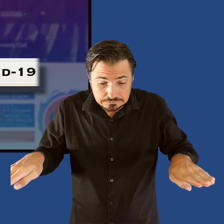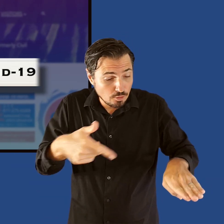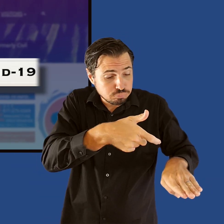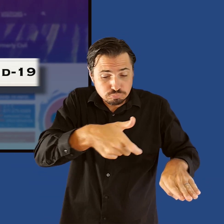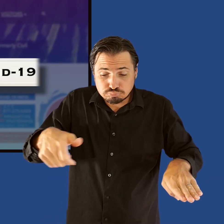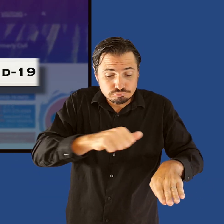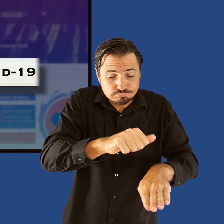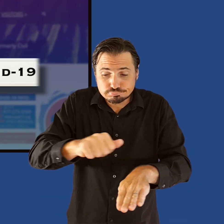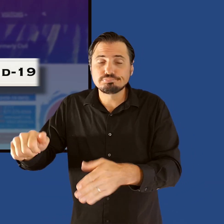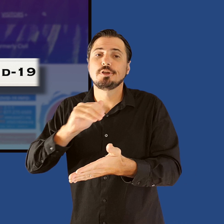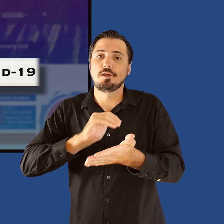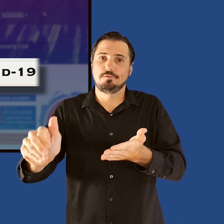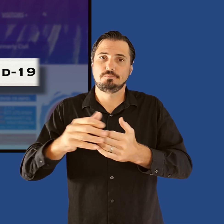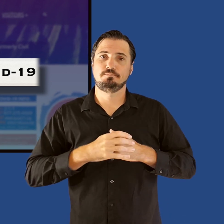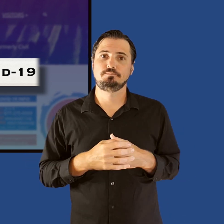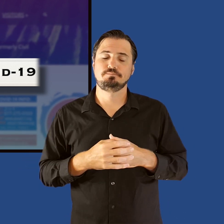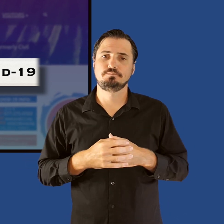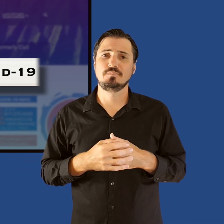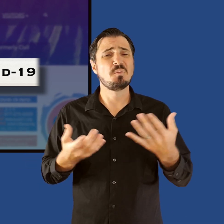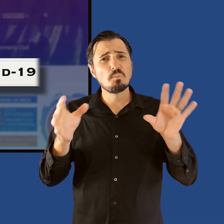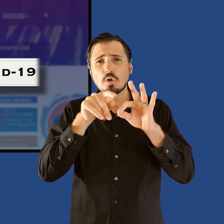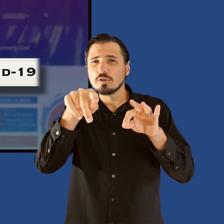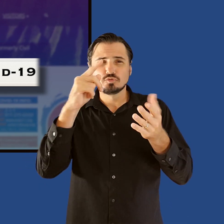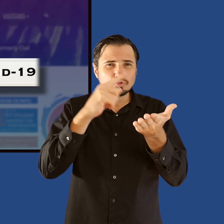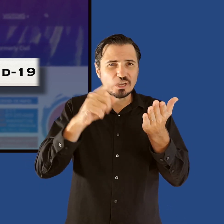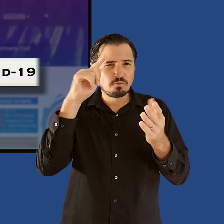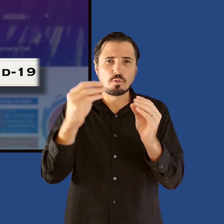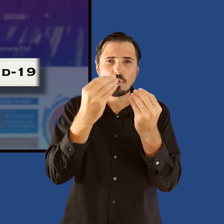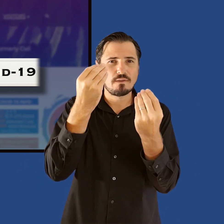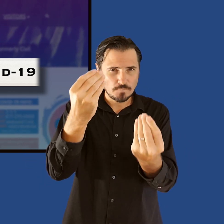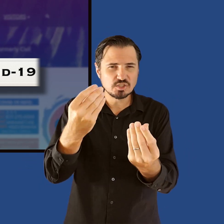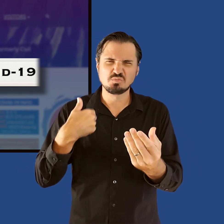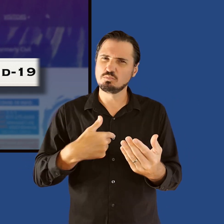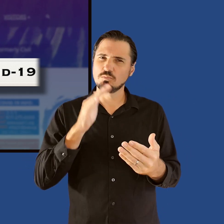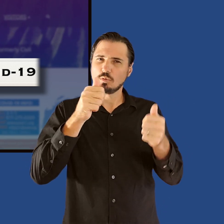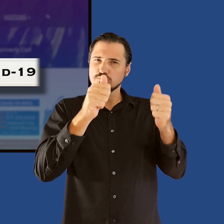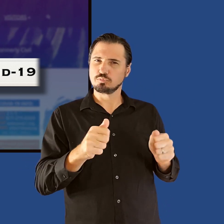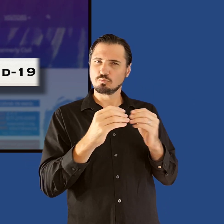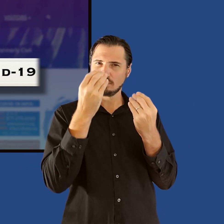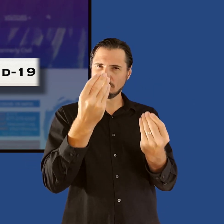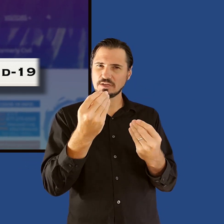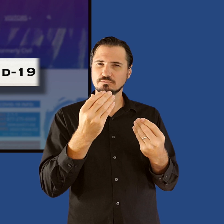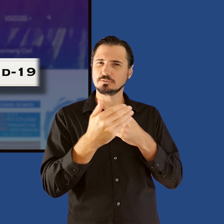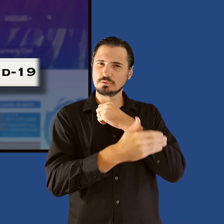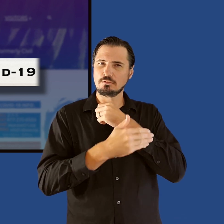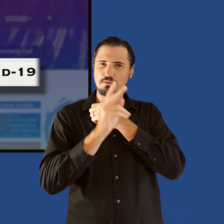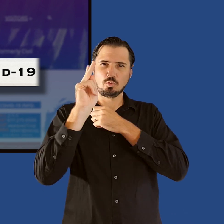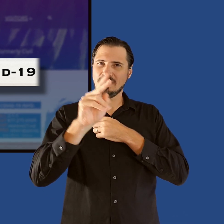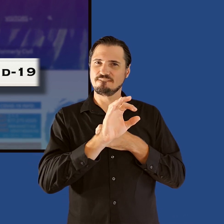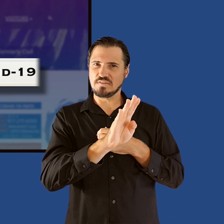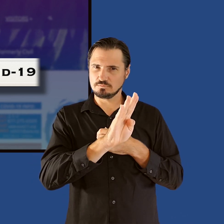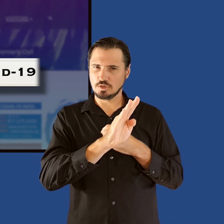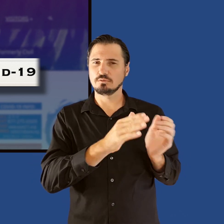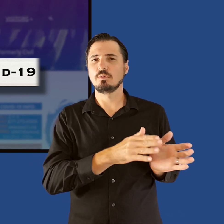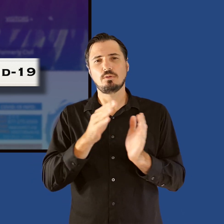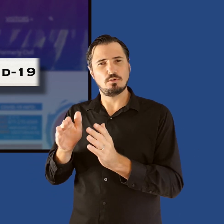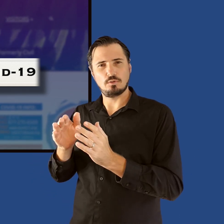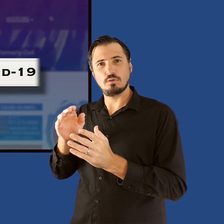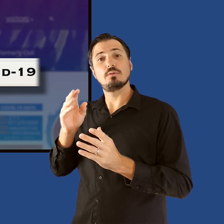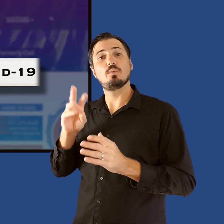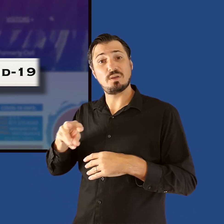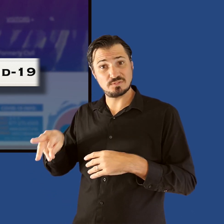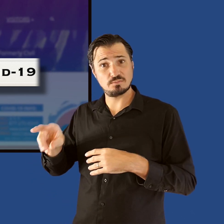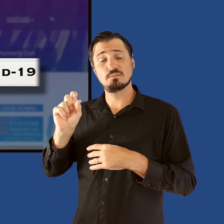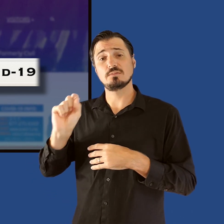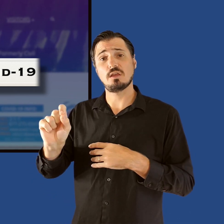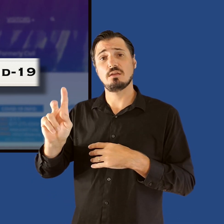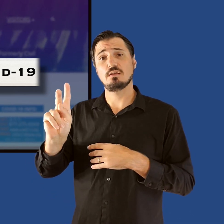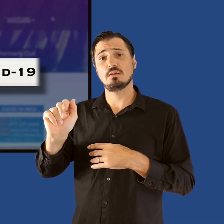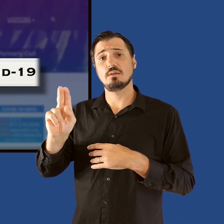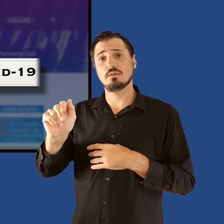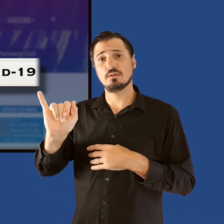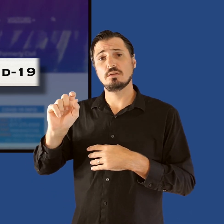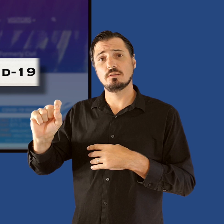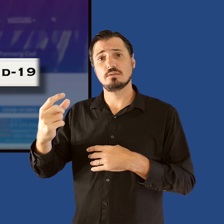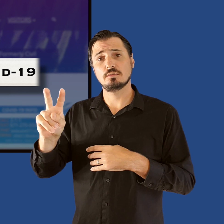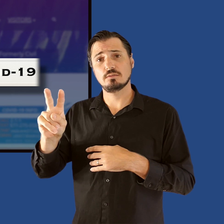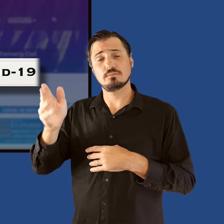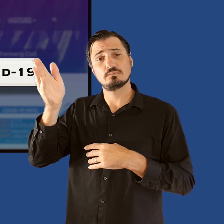We’ll continue to post updates on our official County of Kaua‘i Facebook page, or on our Kaua‘i Emergency Management Agency page, www.kauai.gov/COVID-19.